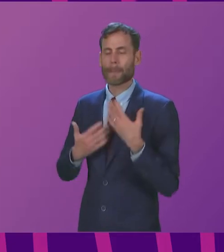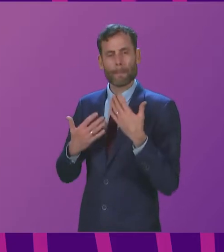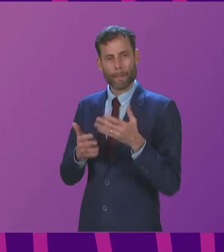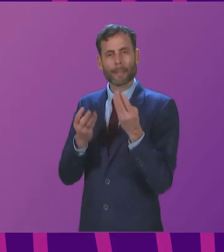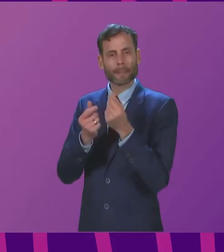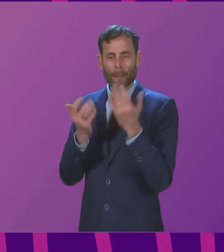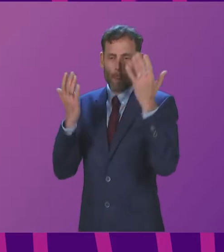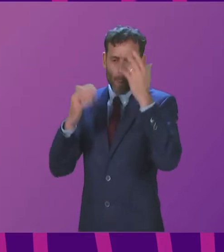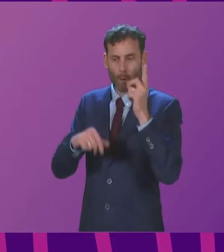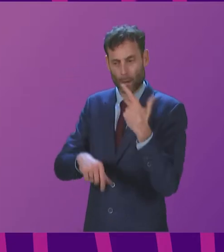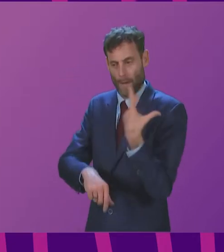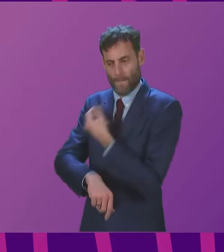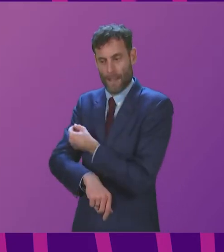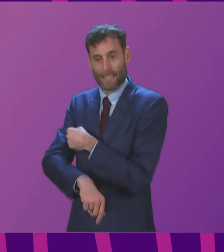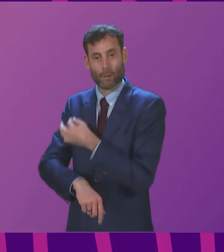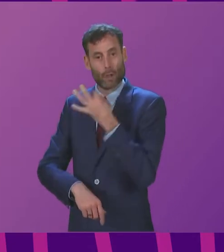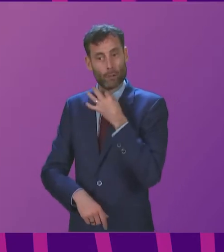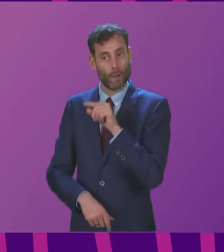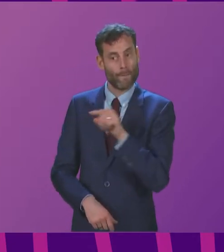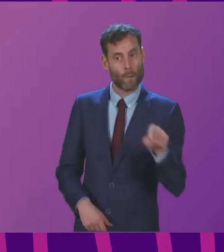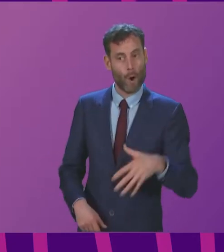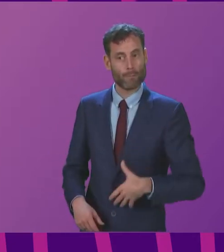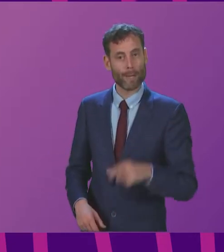about vaccination in that group, and it is really important that we continue to use